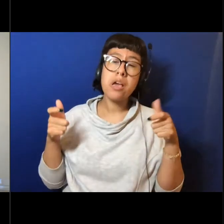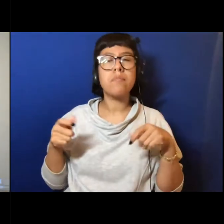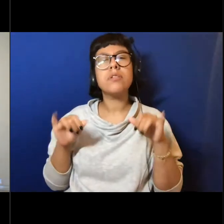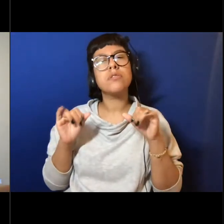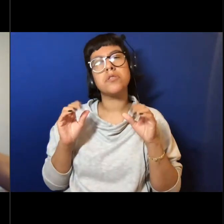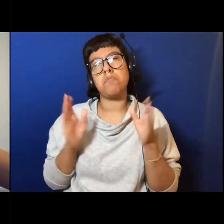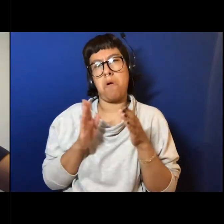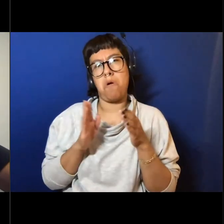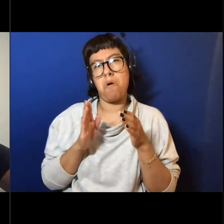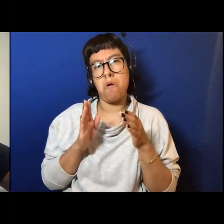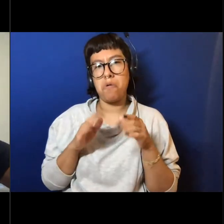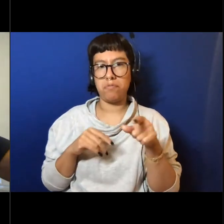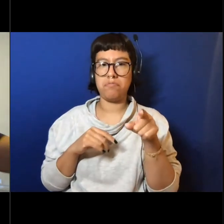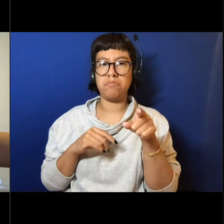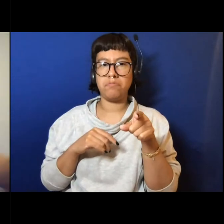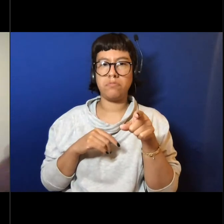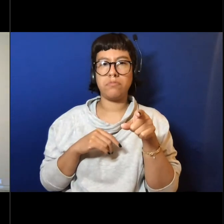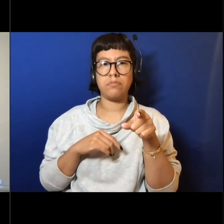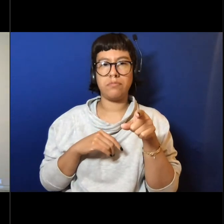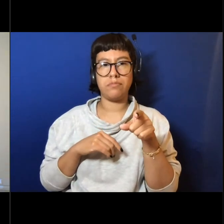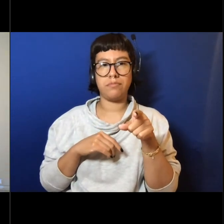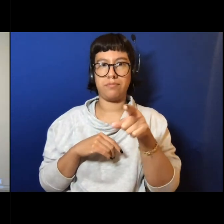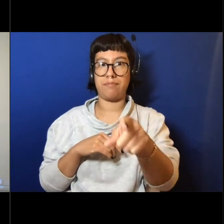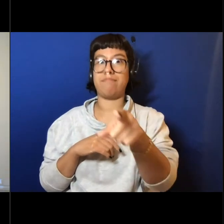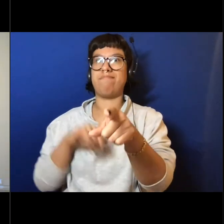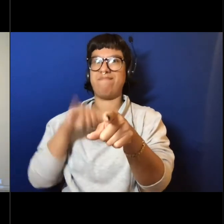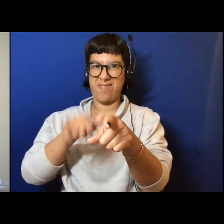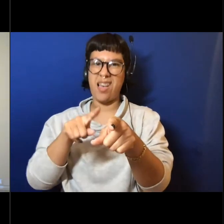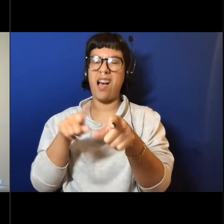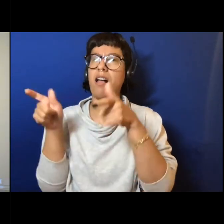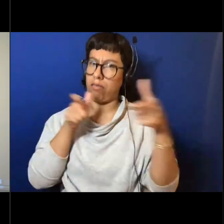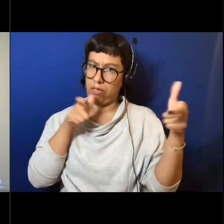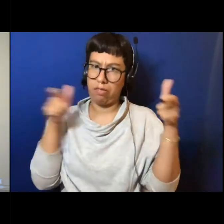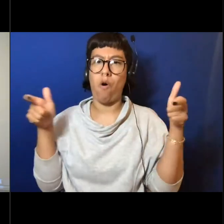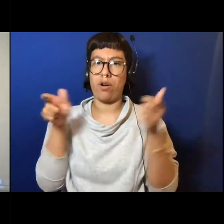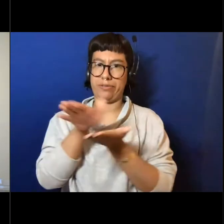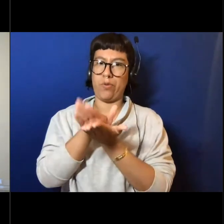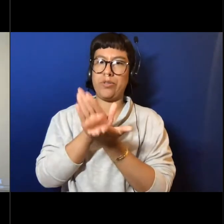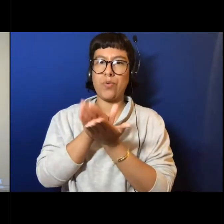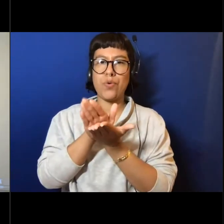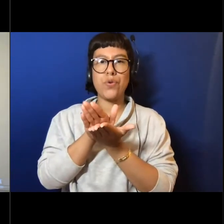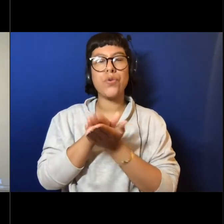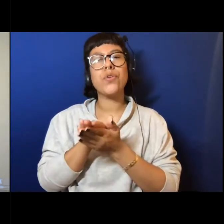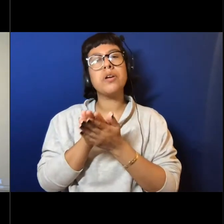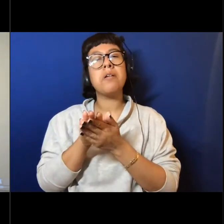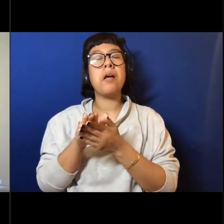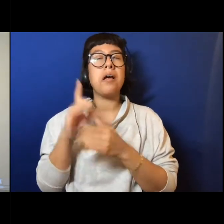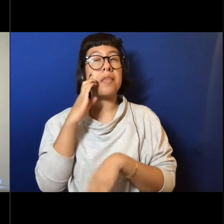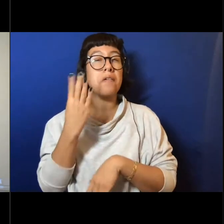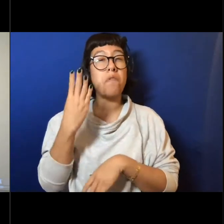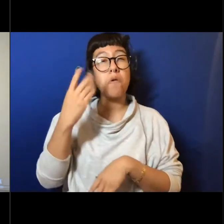than the I showed you before. This is a very large oyster. This is probably about 4 1/2 inches long.